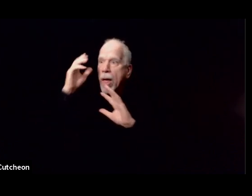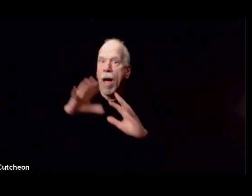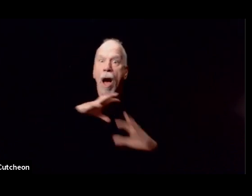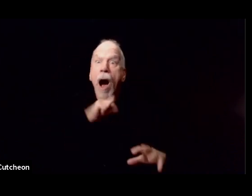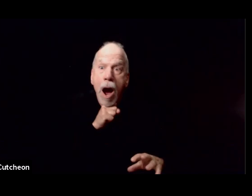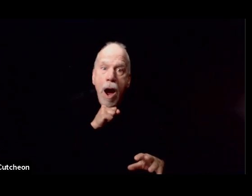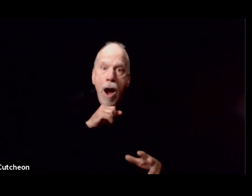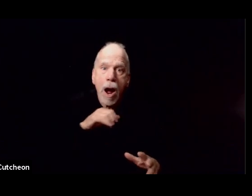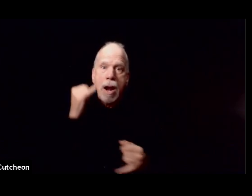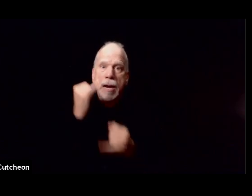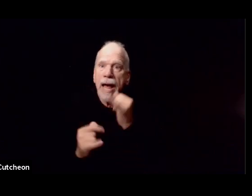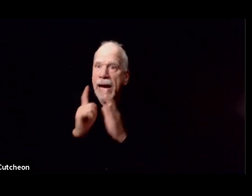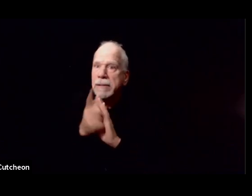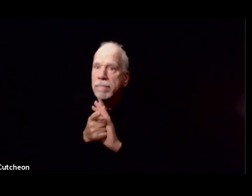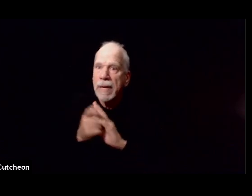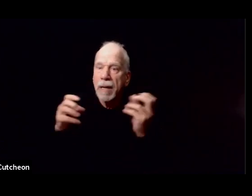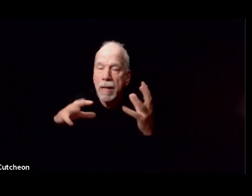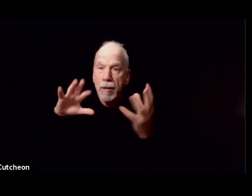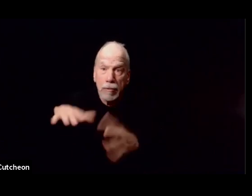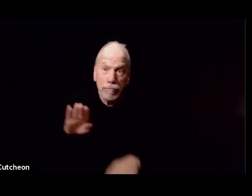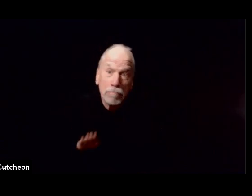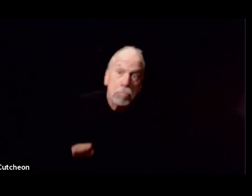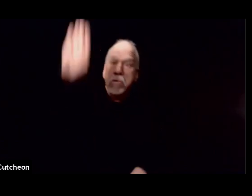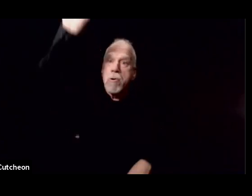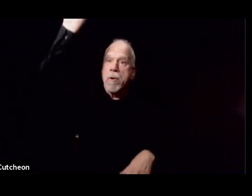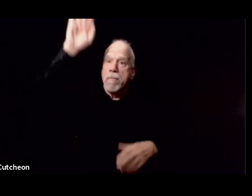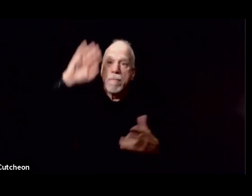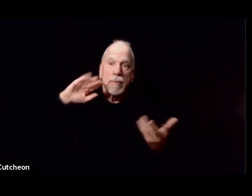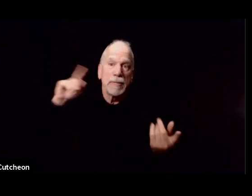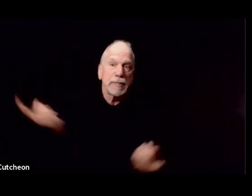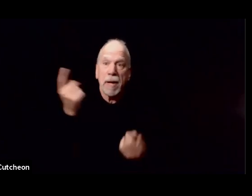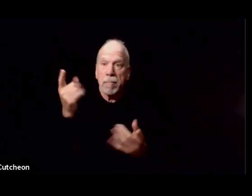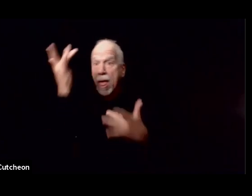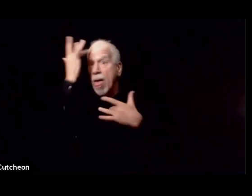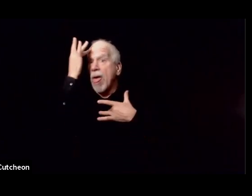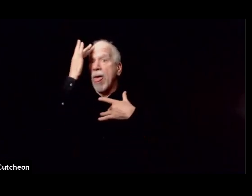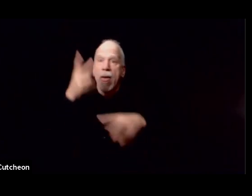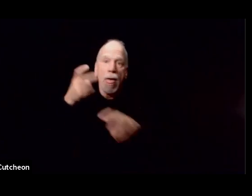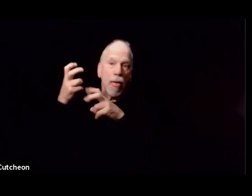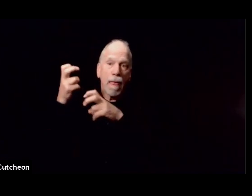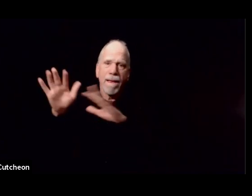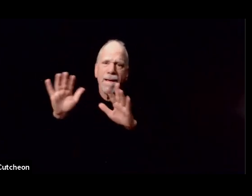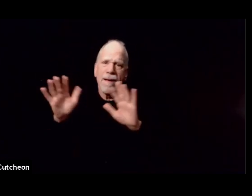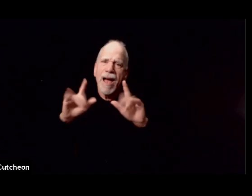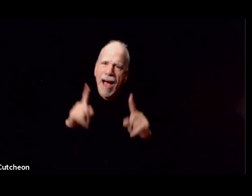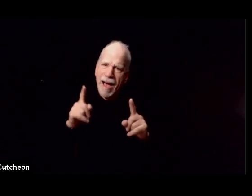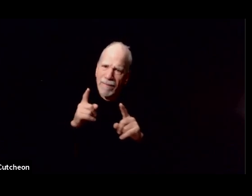and other measures as well as the mask use which we continue to feel is extremely important